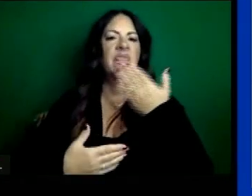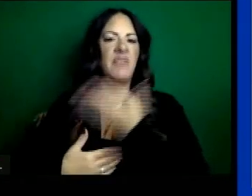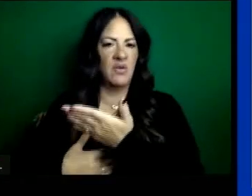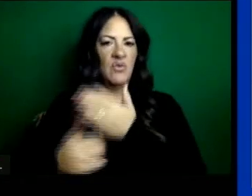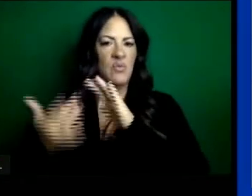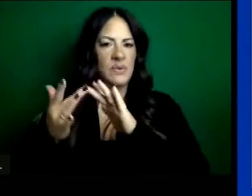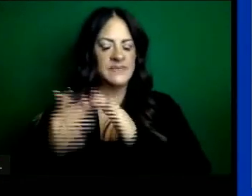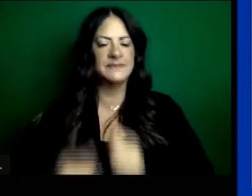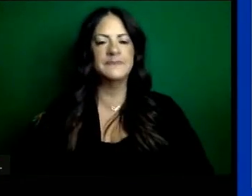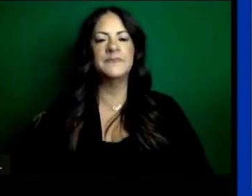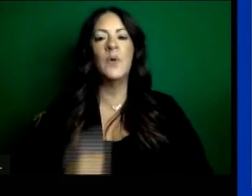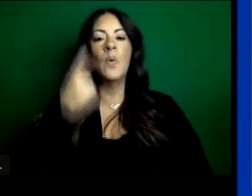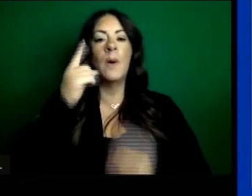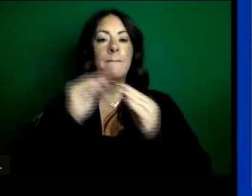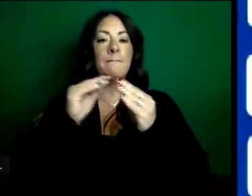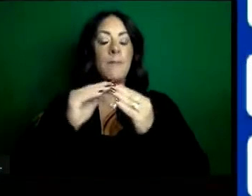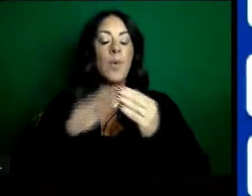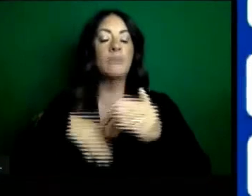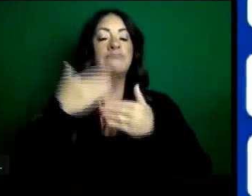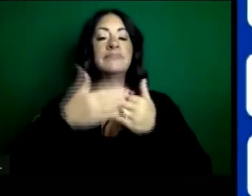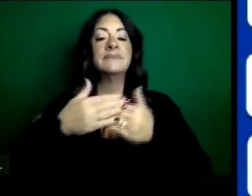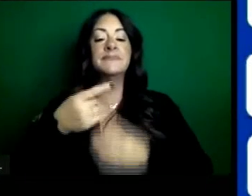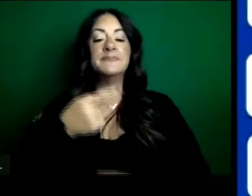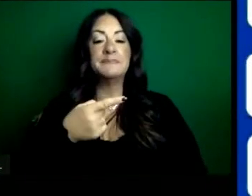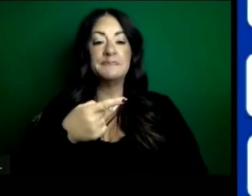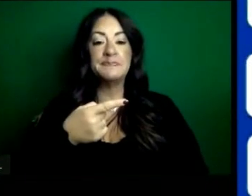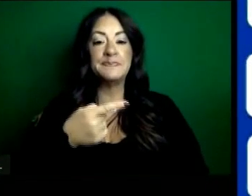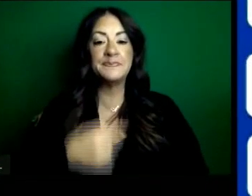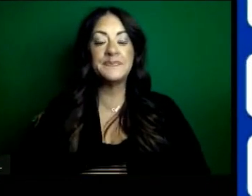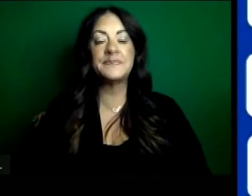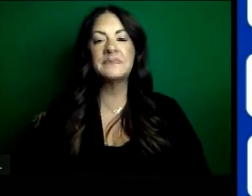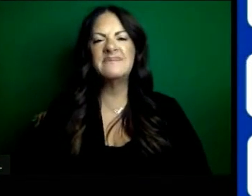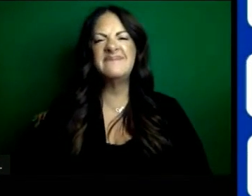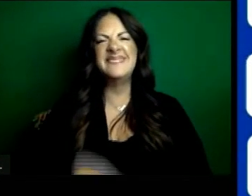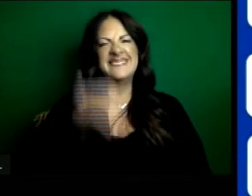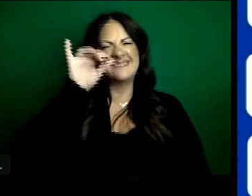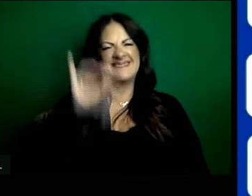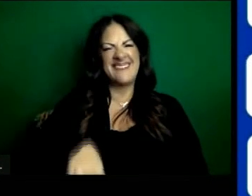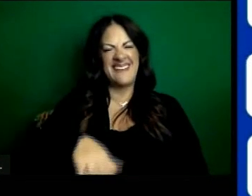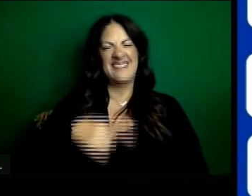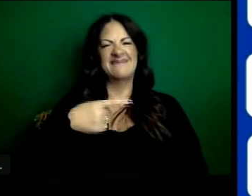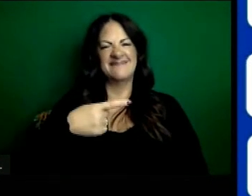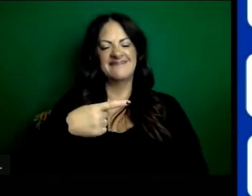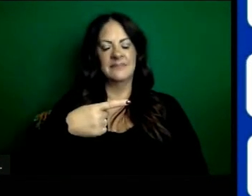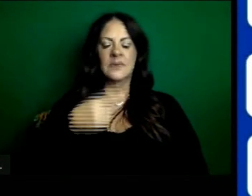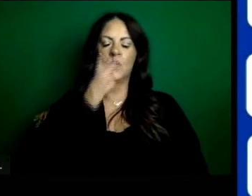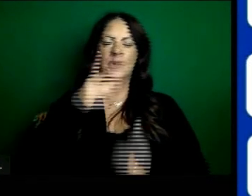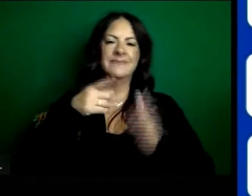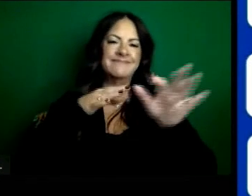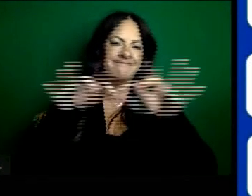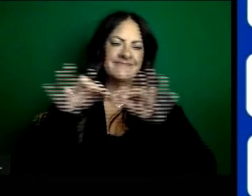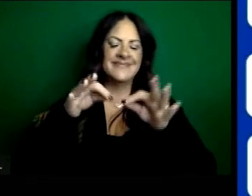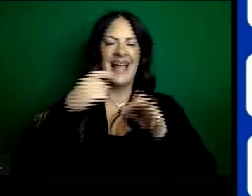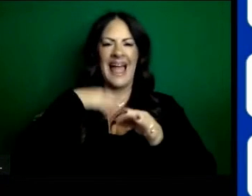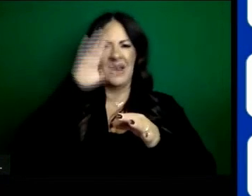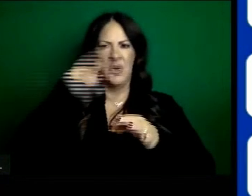CERTAINLY THE INFORMATION THAT WENT INTO LIFTING THE REGIONAL STAY AT HOME ORDER LAST WEEK. WE WILL GO TO ONE MORE SLIDE ON